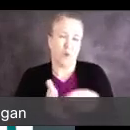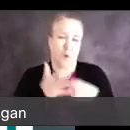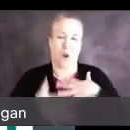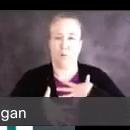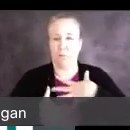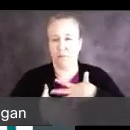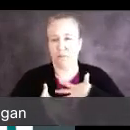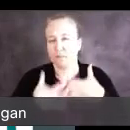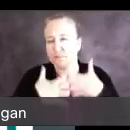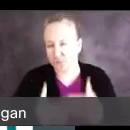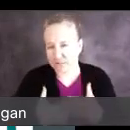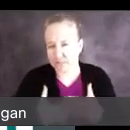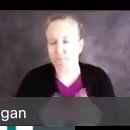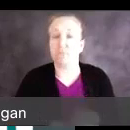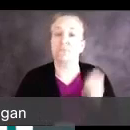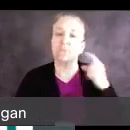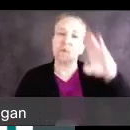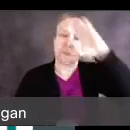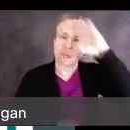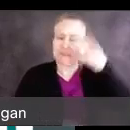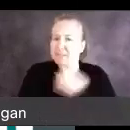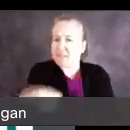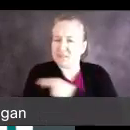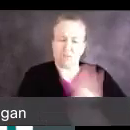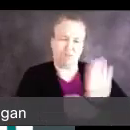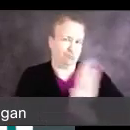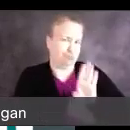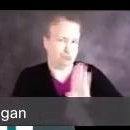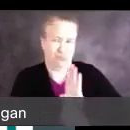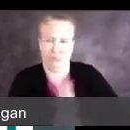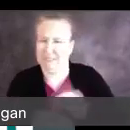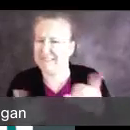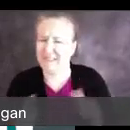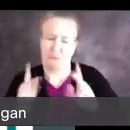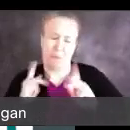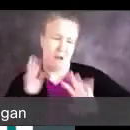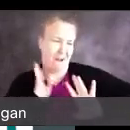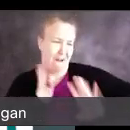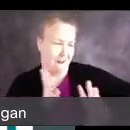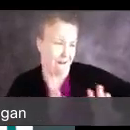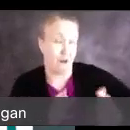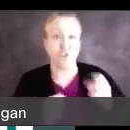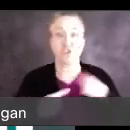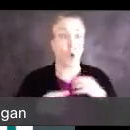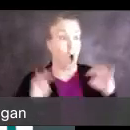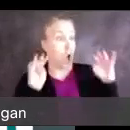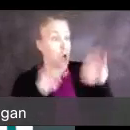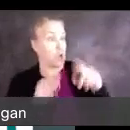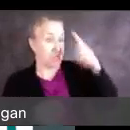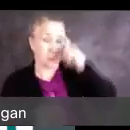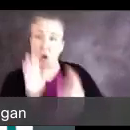Our hospitals remain busy so we shouldn't take this downward trend as a sign that things are over.